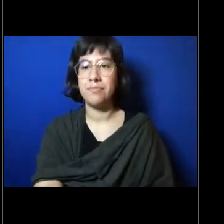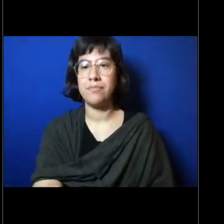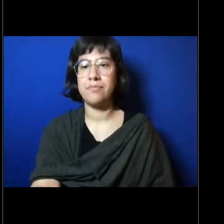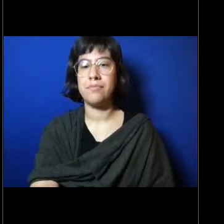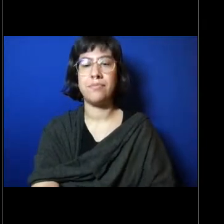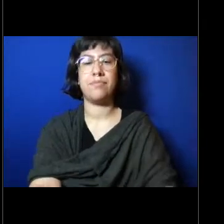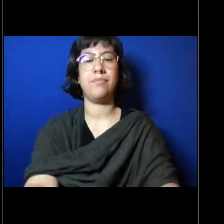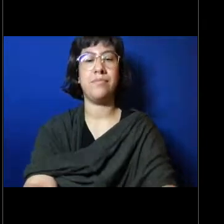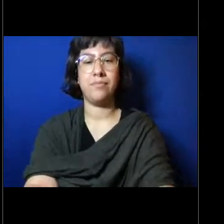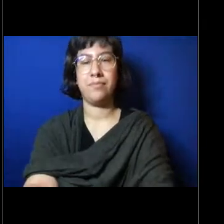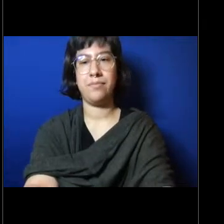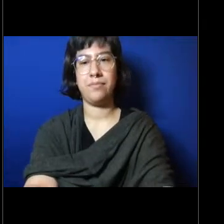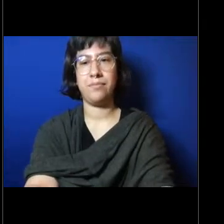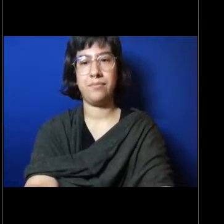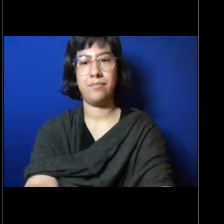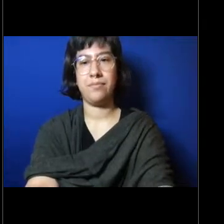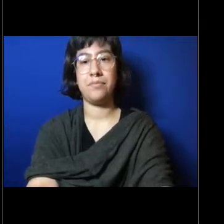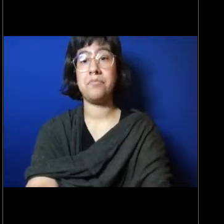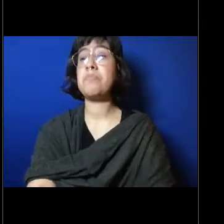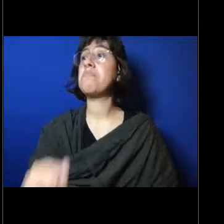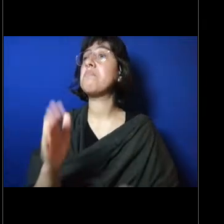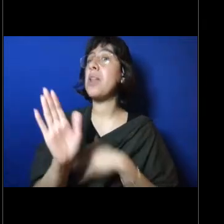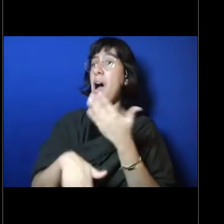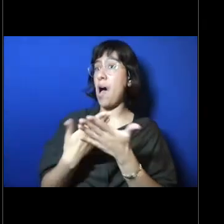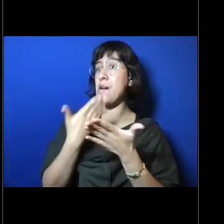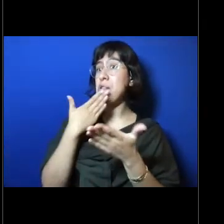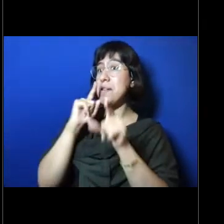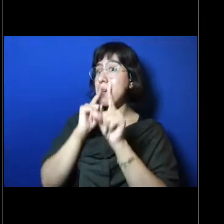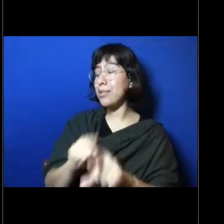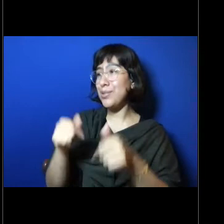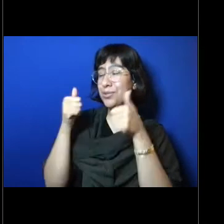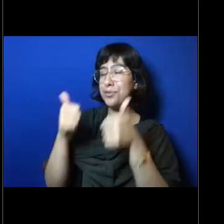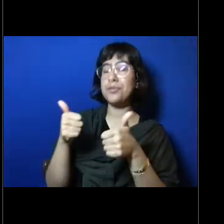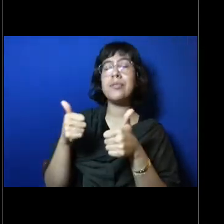Well, those are all really good answers. There are seven